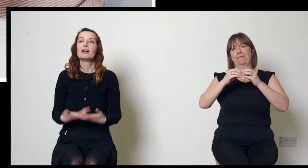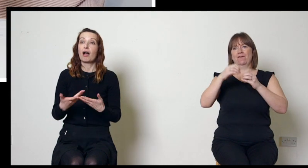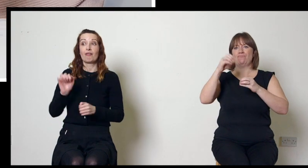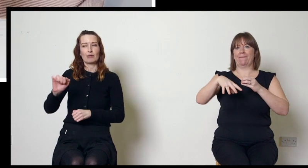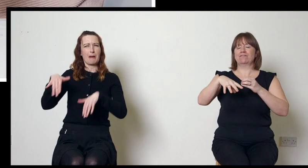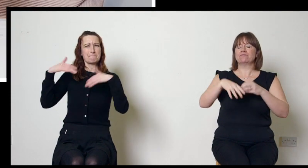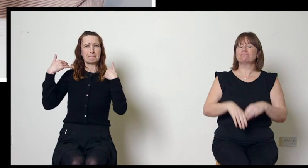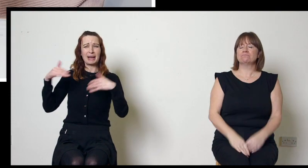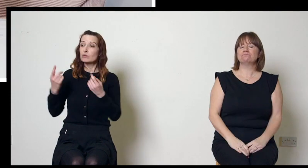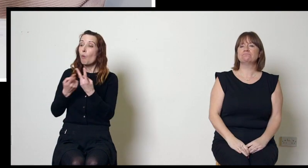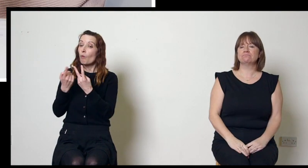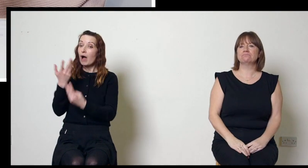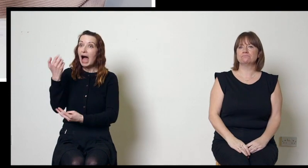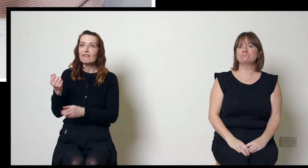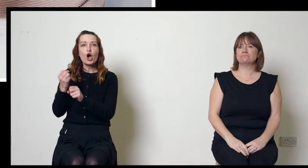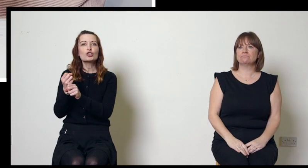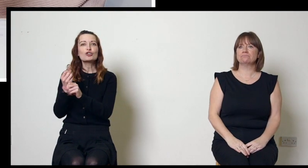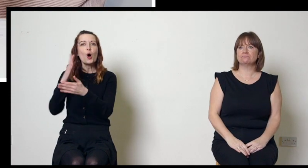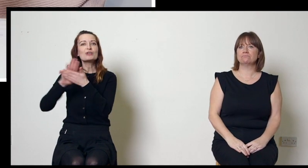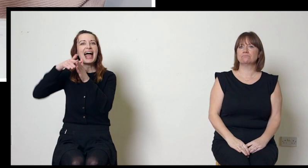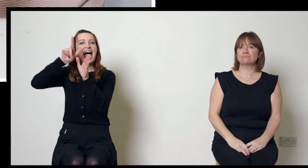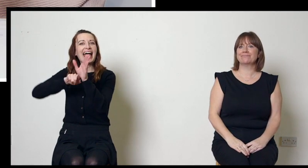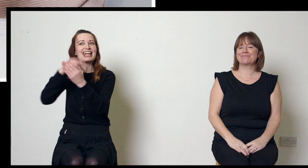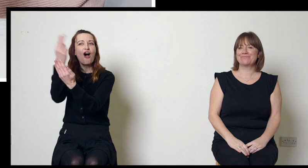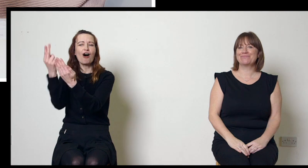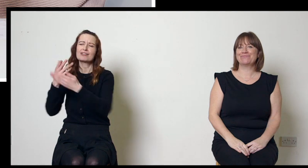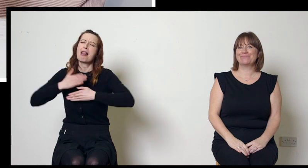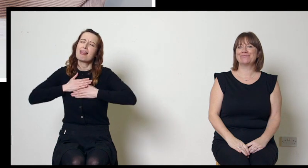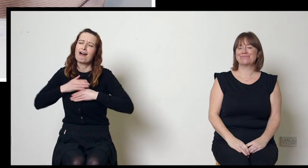And then we also had Goldhay Arts. Love Goldhay Arts. They are a kind of charity